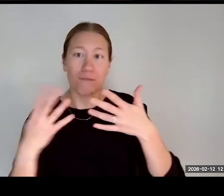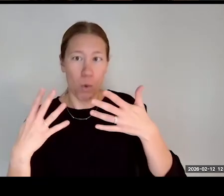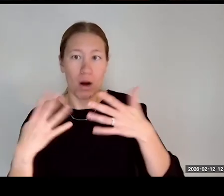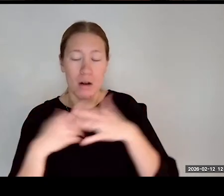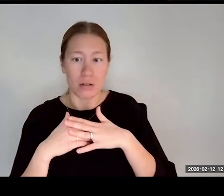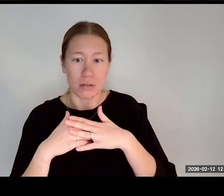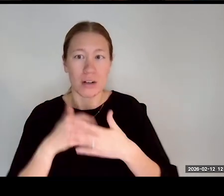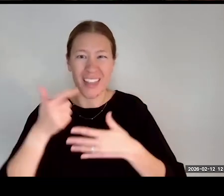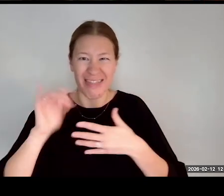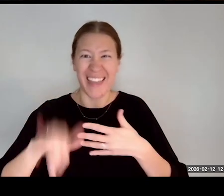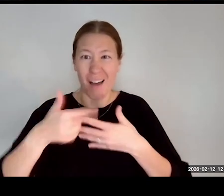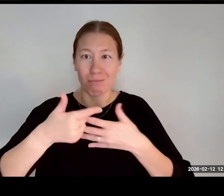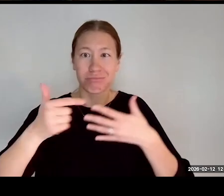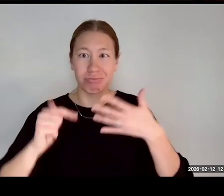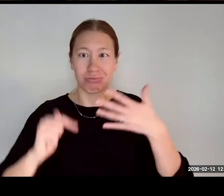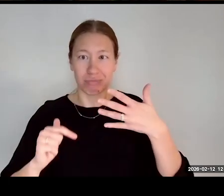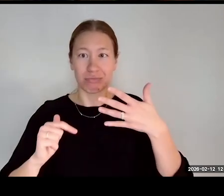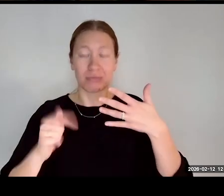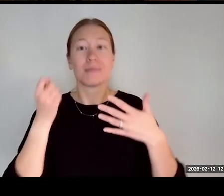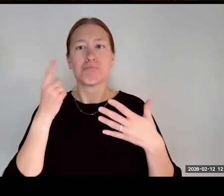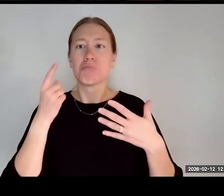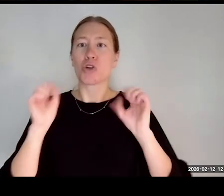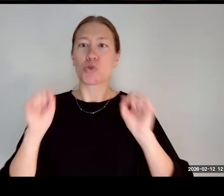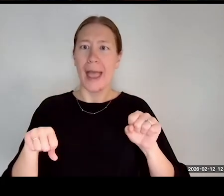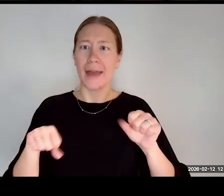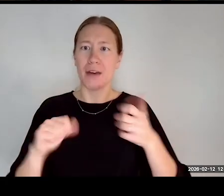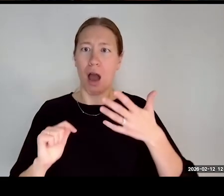It's okay to jump backwards or in descending order between headings levels